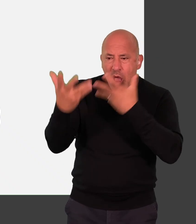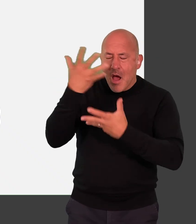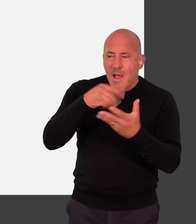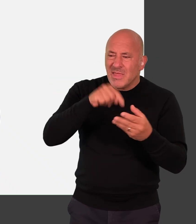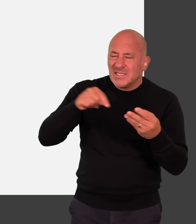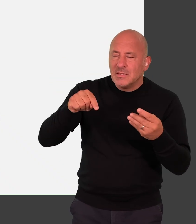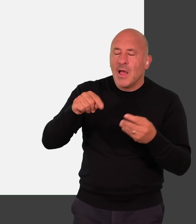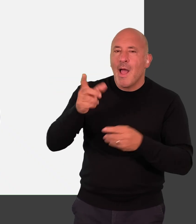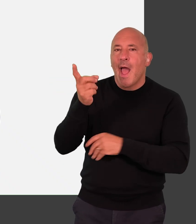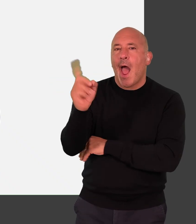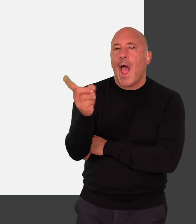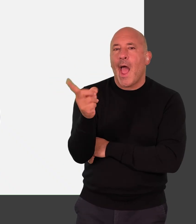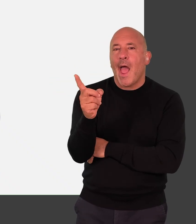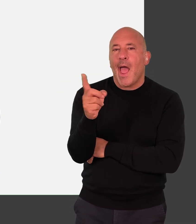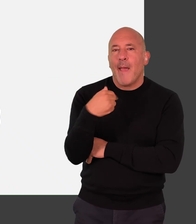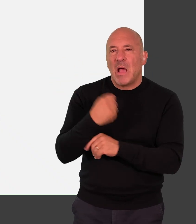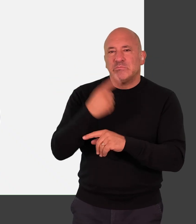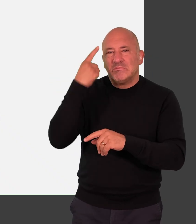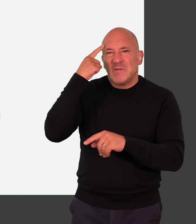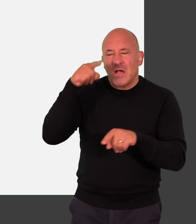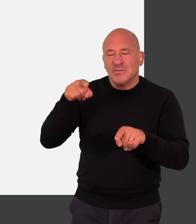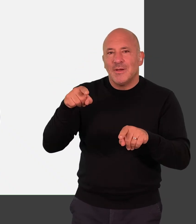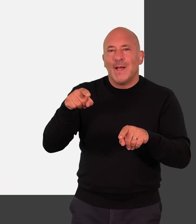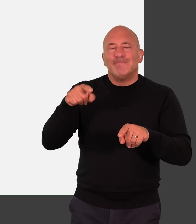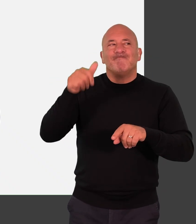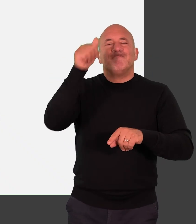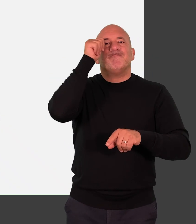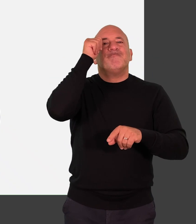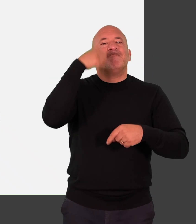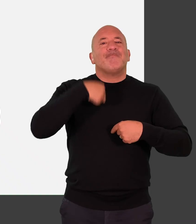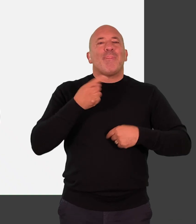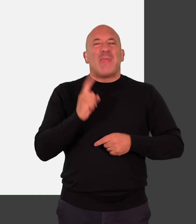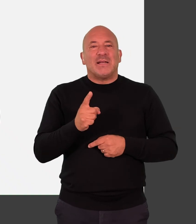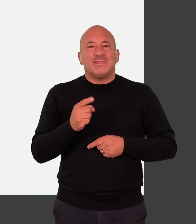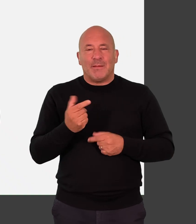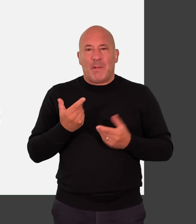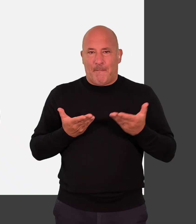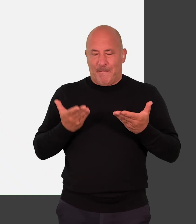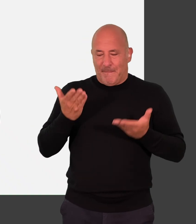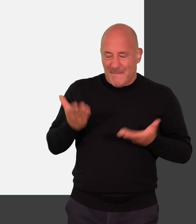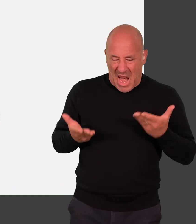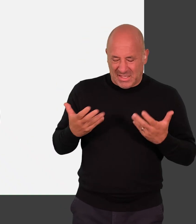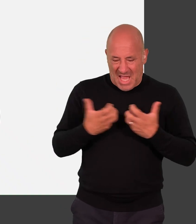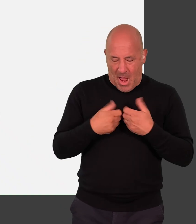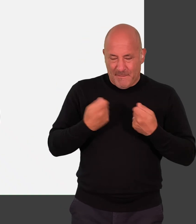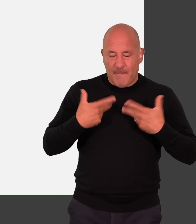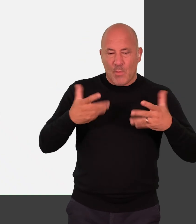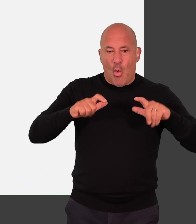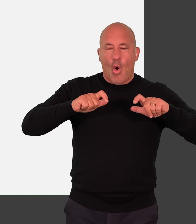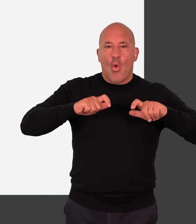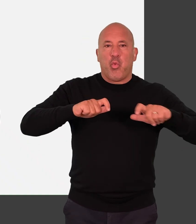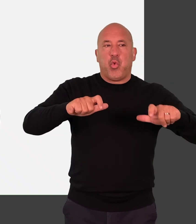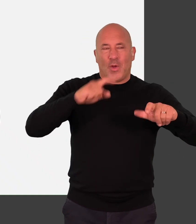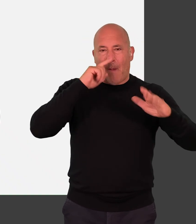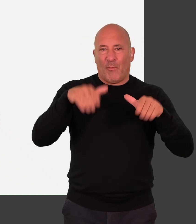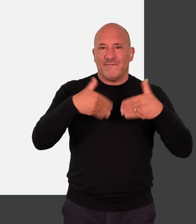Making sense adds to the person’s self-understanding and balance that can provide stability for them moving forwards.